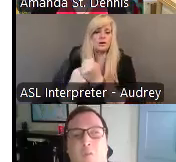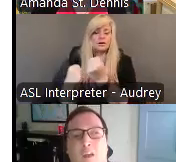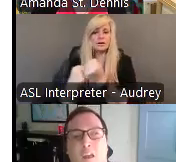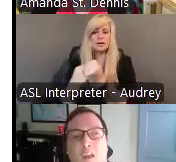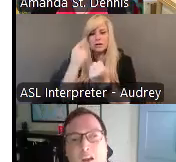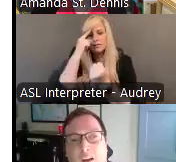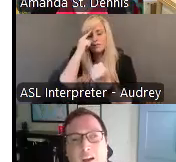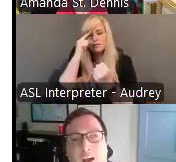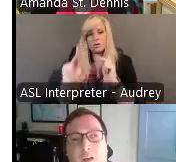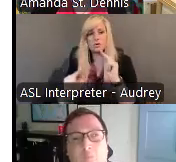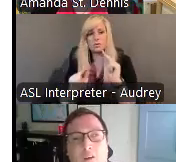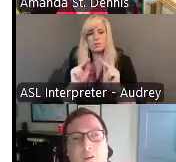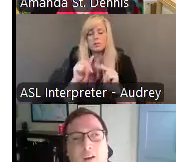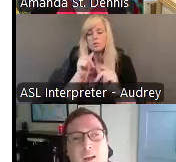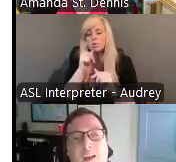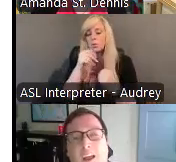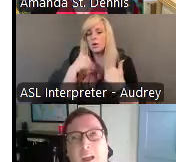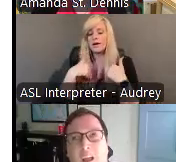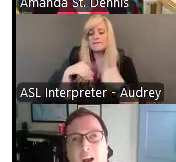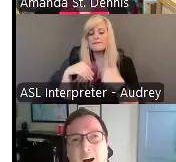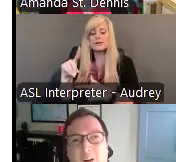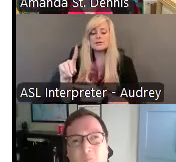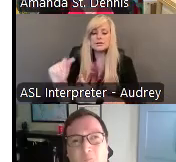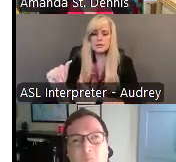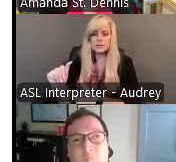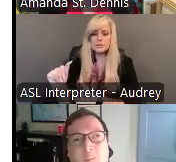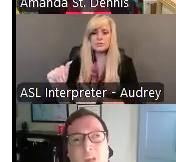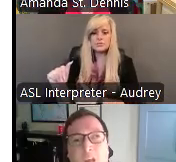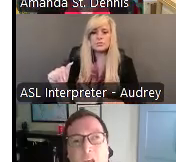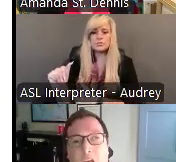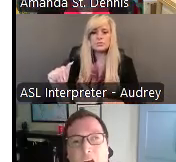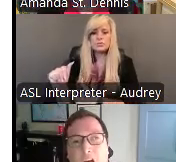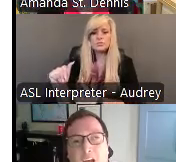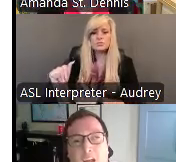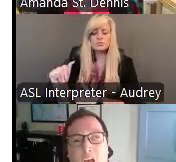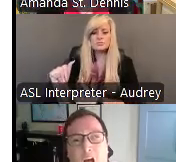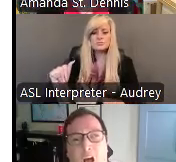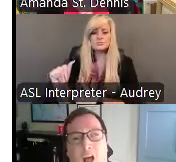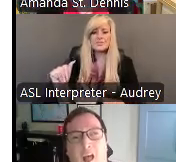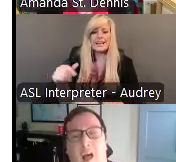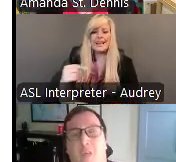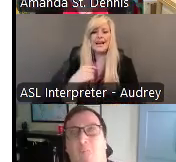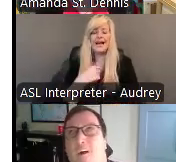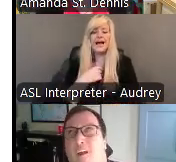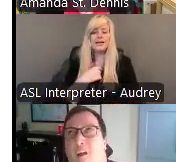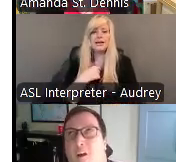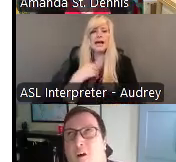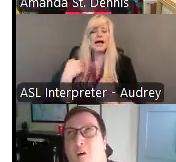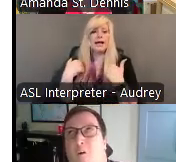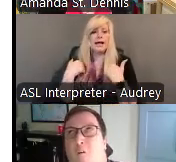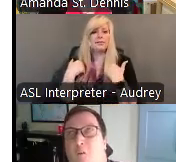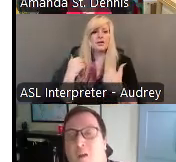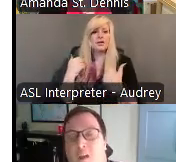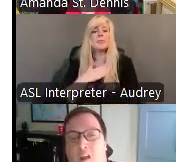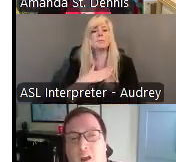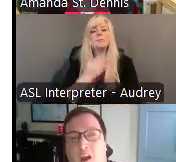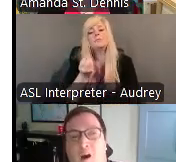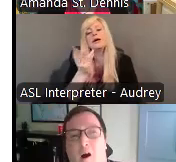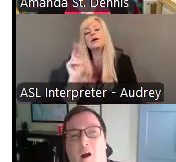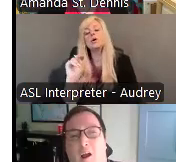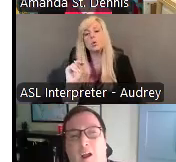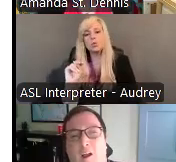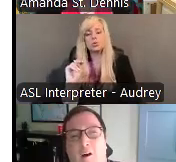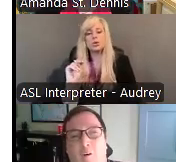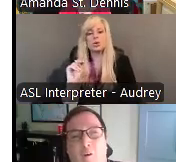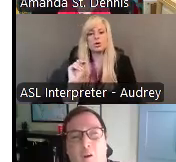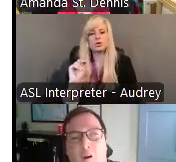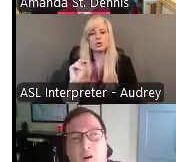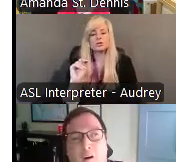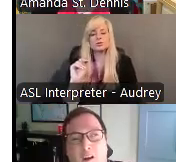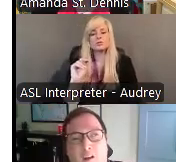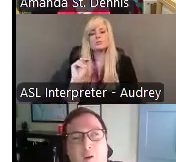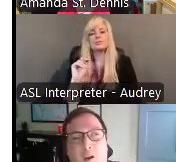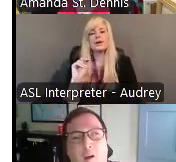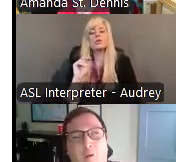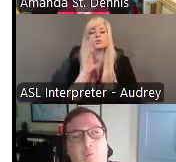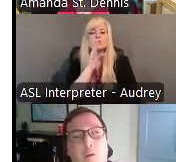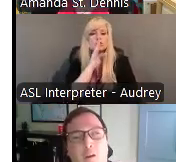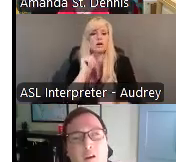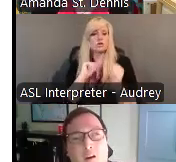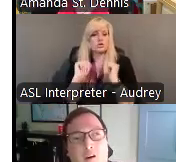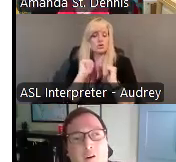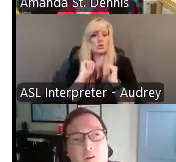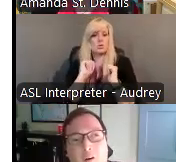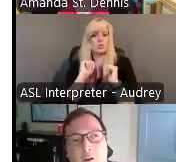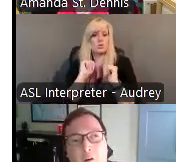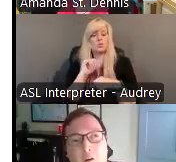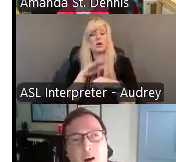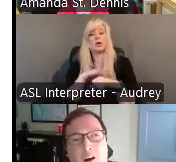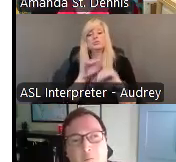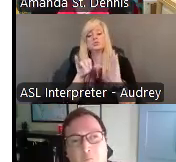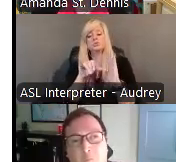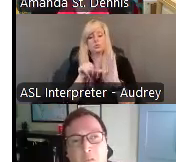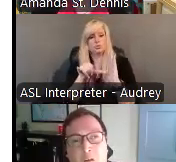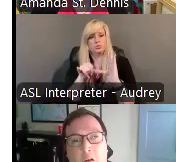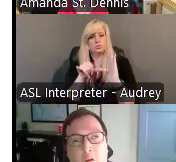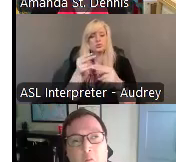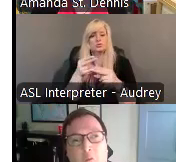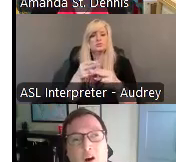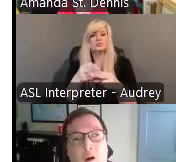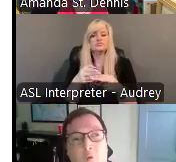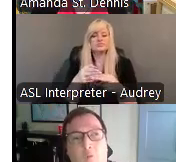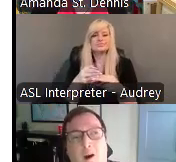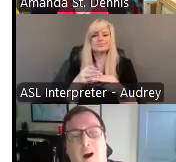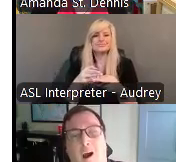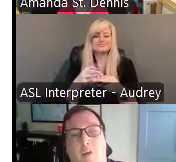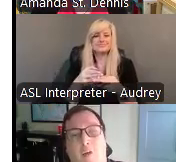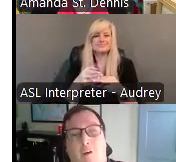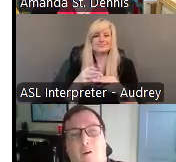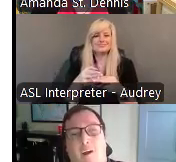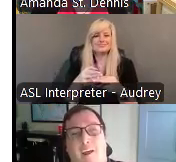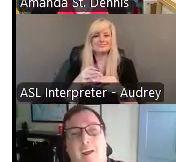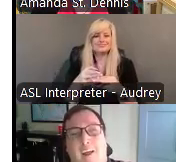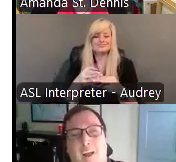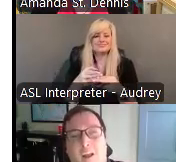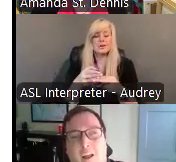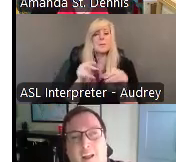with disabilities. I have my own talk show on YouTube called Possibilities